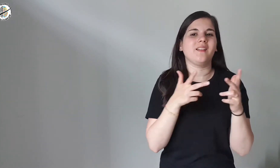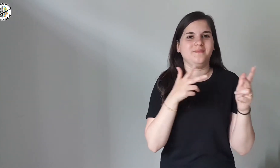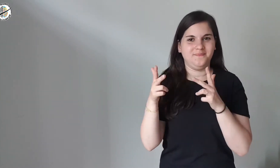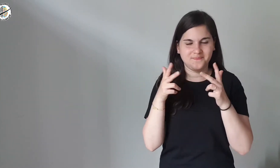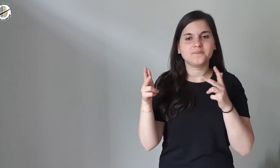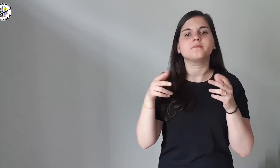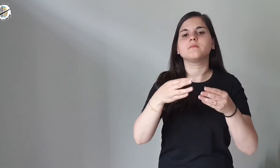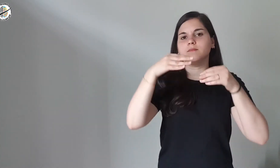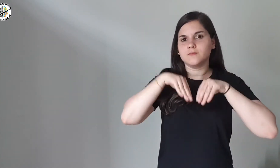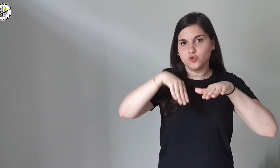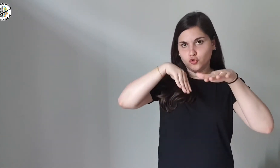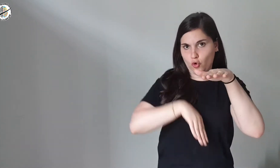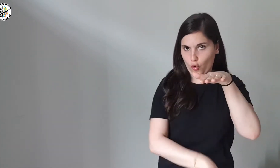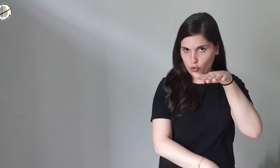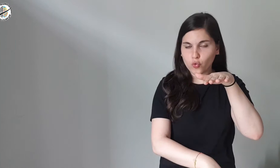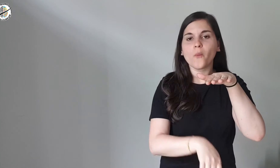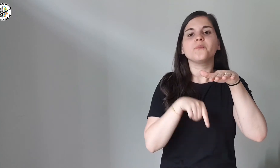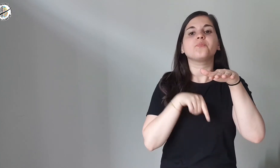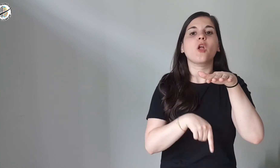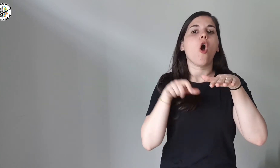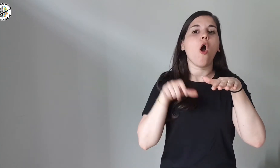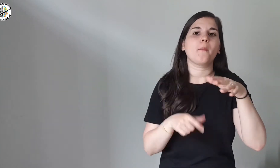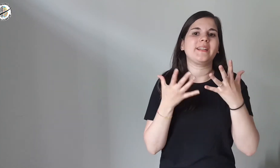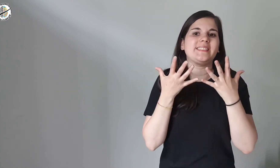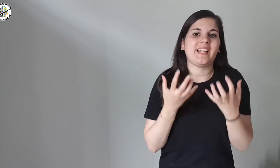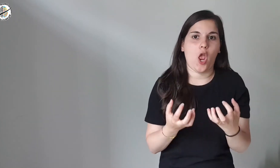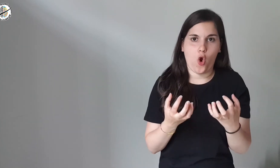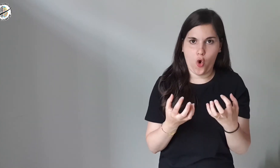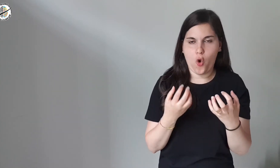so in transport they put it below deck and it had to be dry,